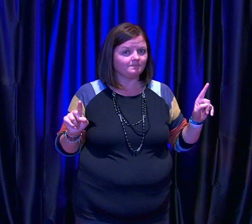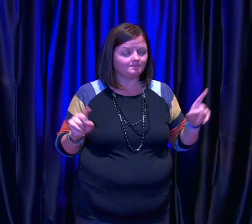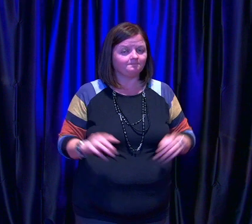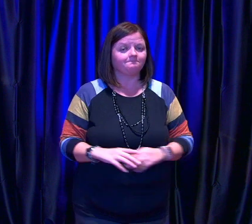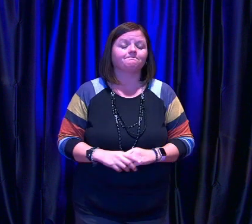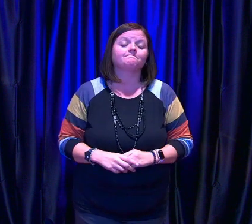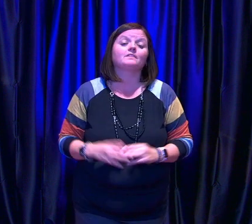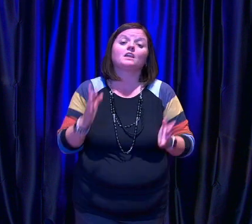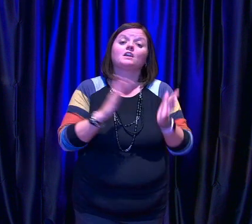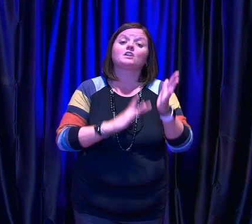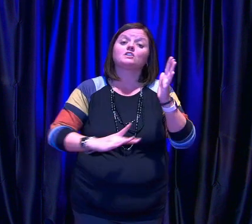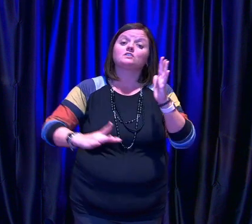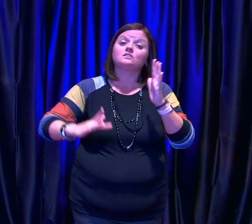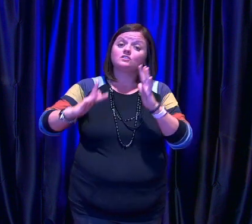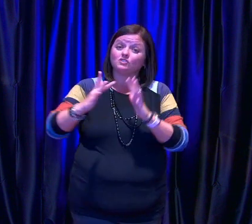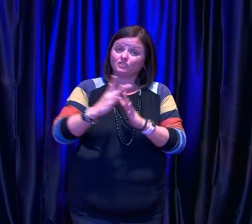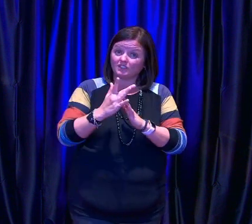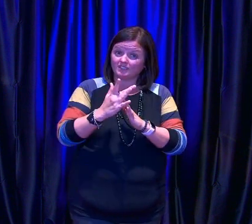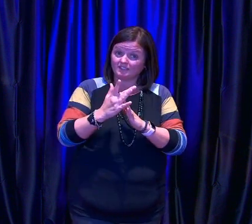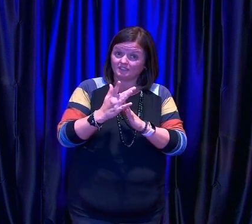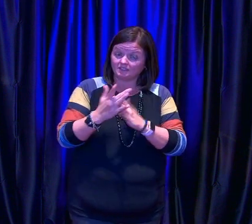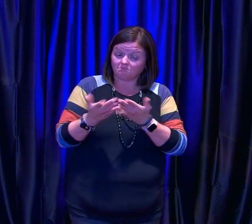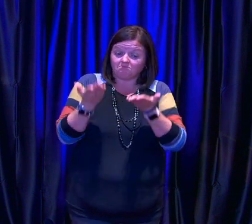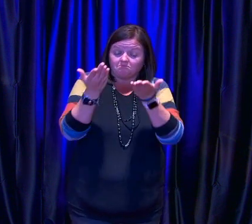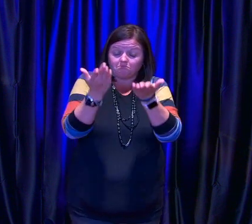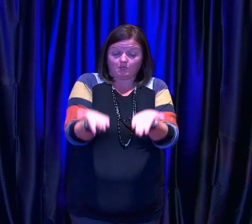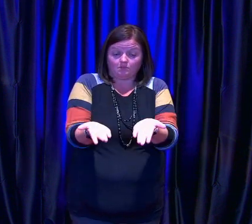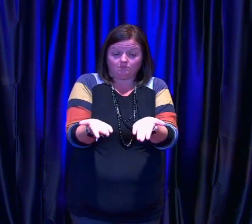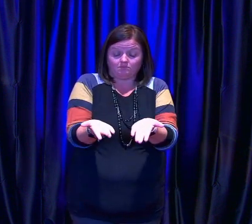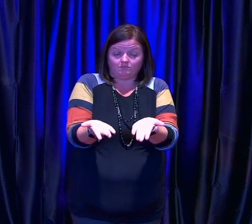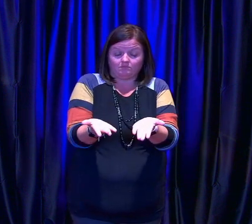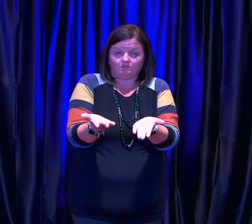what Jesus brought was back to what God originally